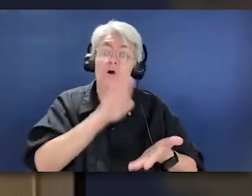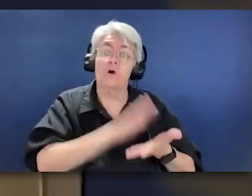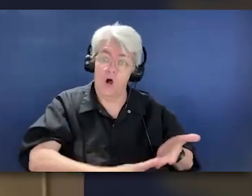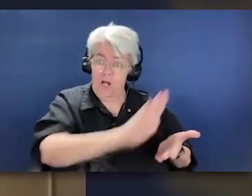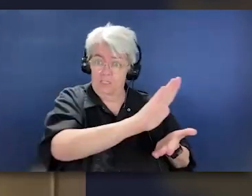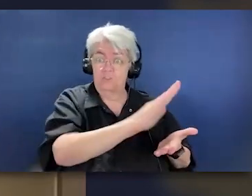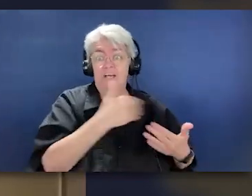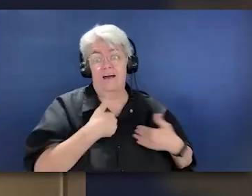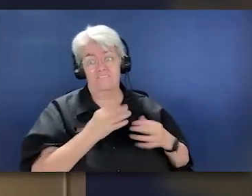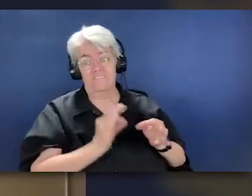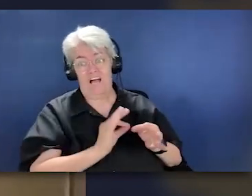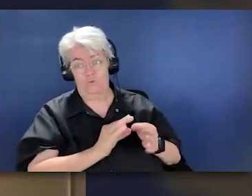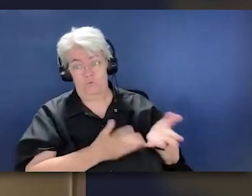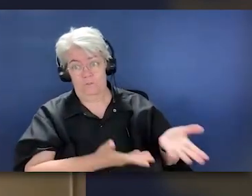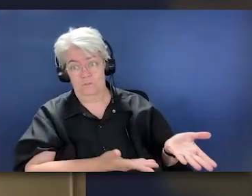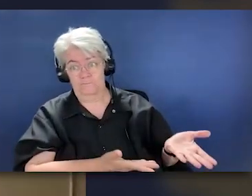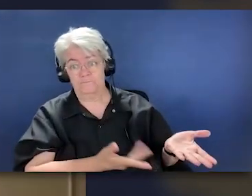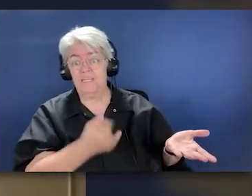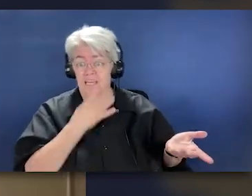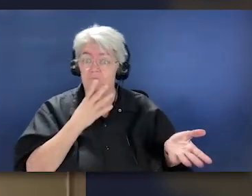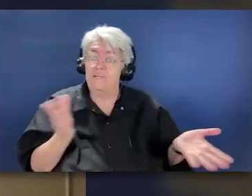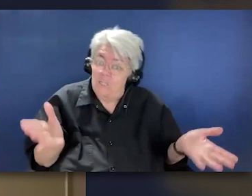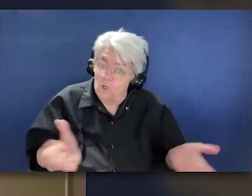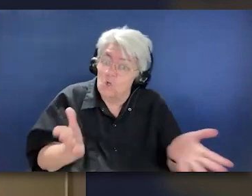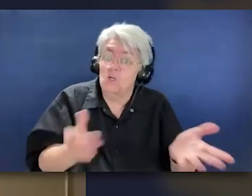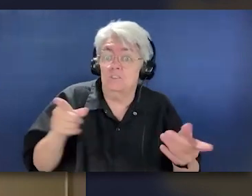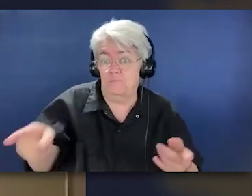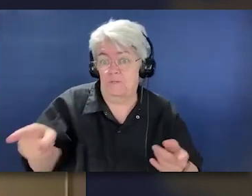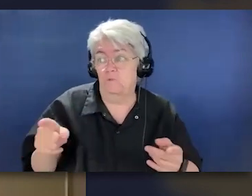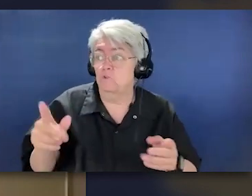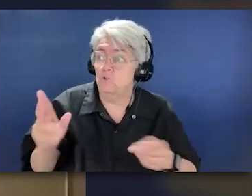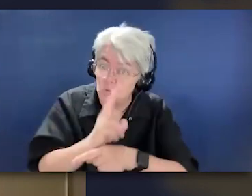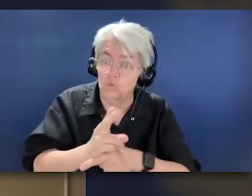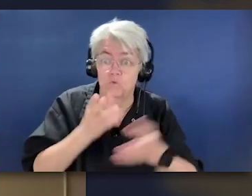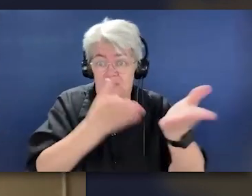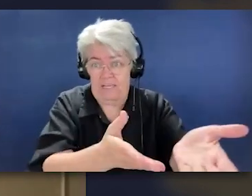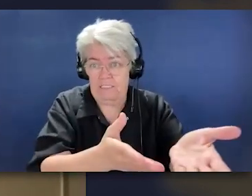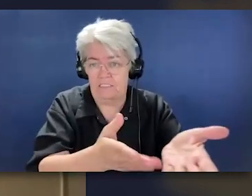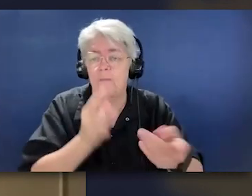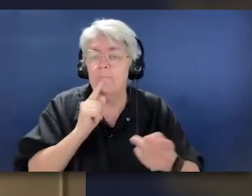value if we are encouraging these processes with our students, right? Because corporate